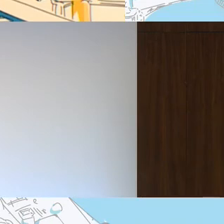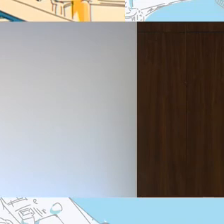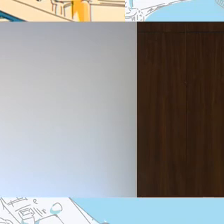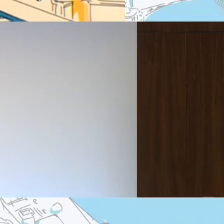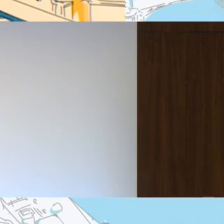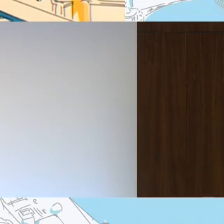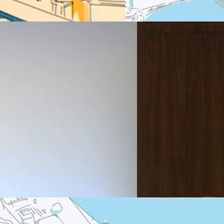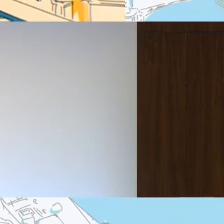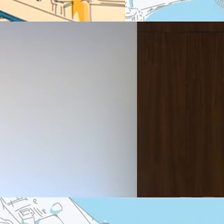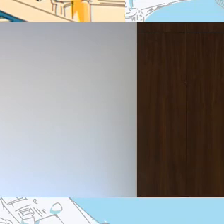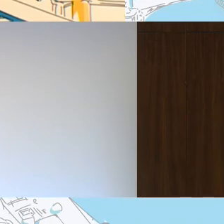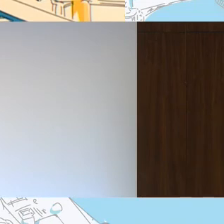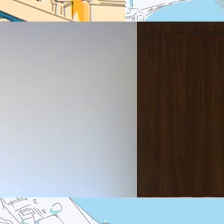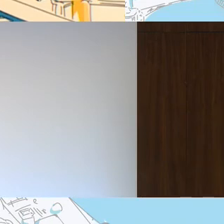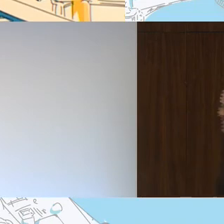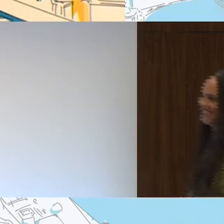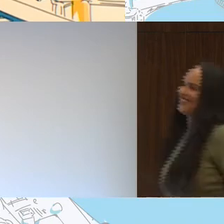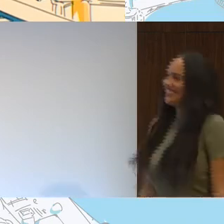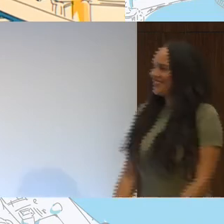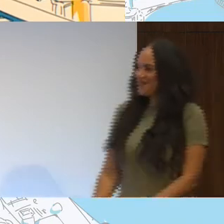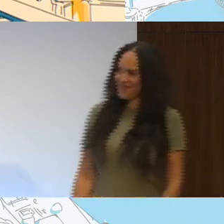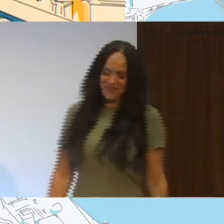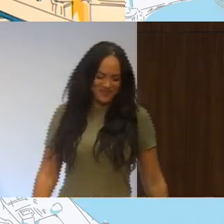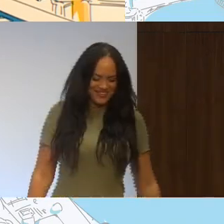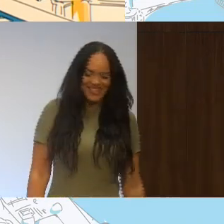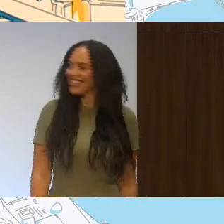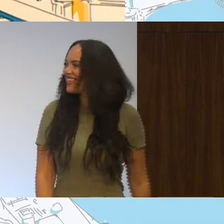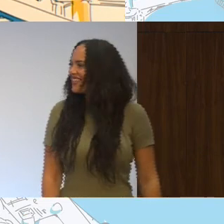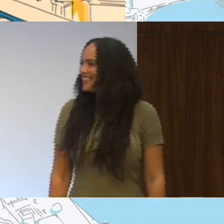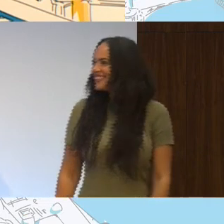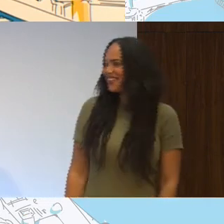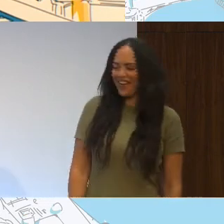We're switching. Sorry. I just want to let the lady get up here. Okay.